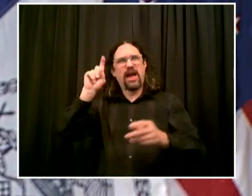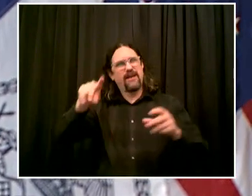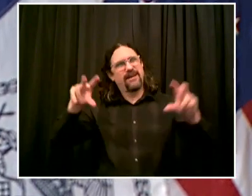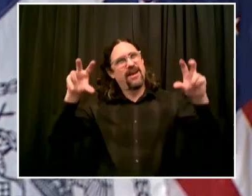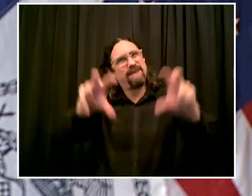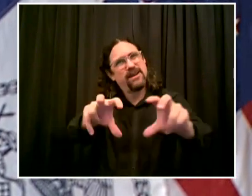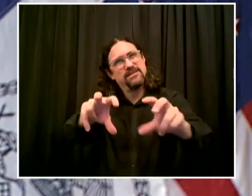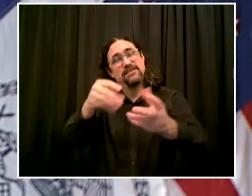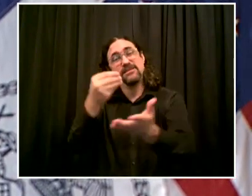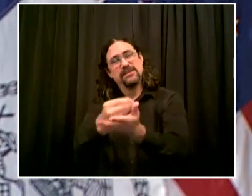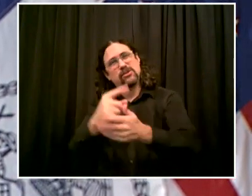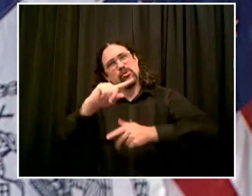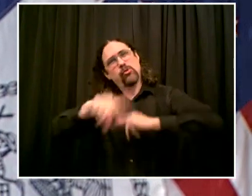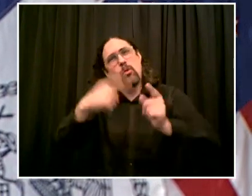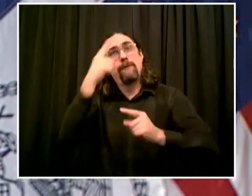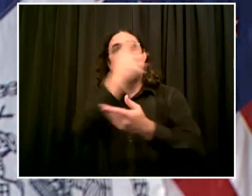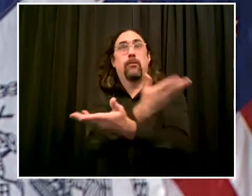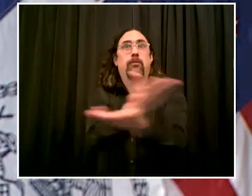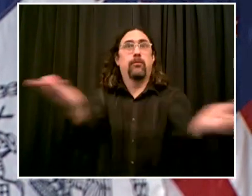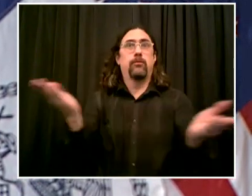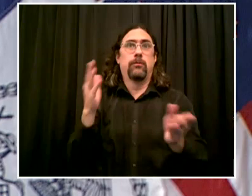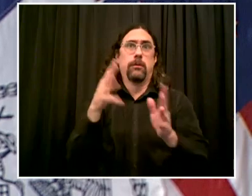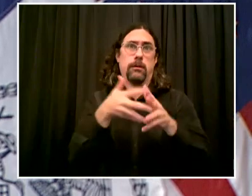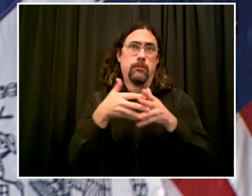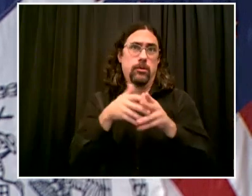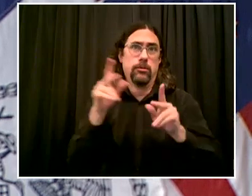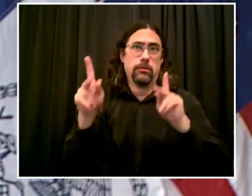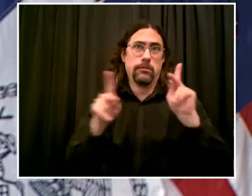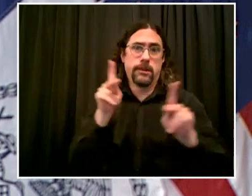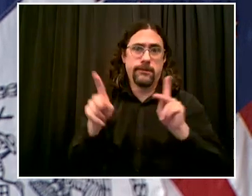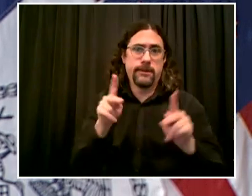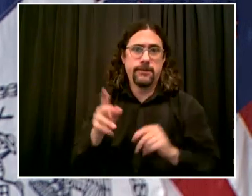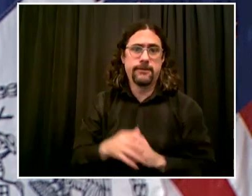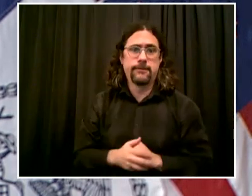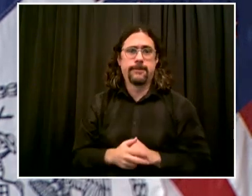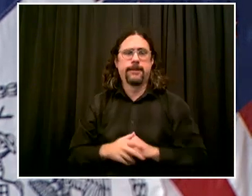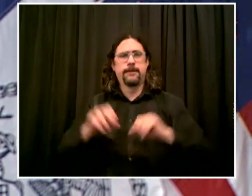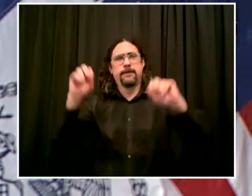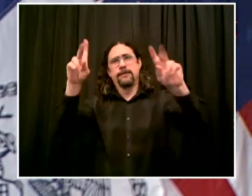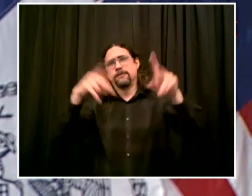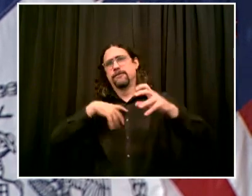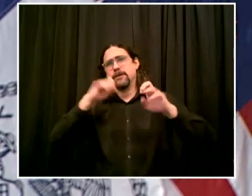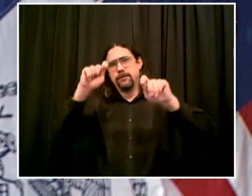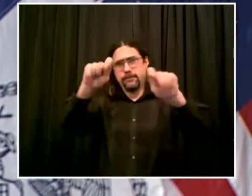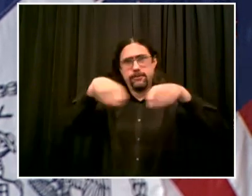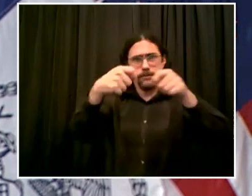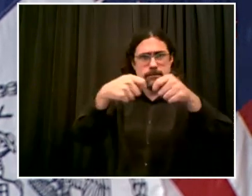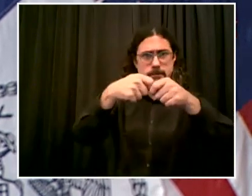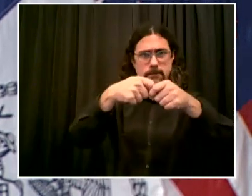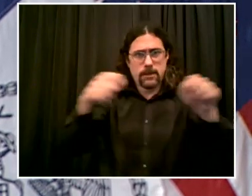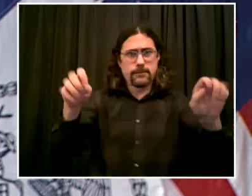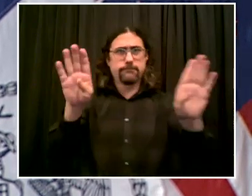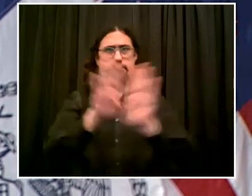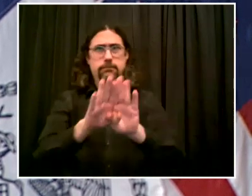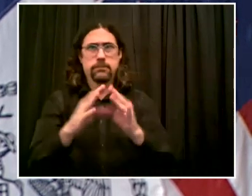THE MOST IMPORTANT TOPIC ALWAYS IS FIGHTING BACK THIS DISEASE. THE PEOPLE HAVE DONE THIS IN NEW YORK CITY.